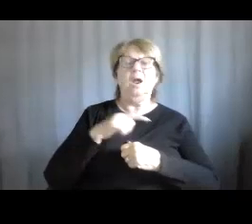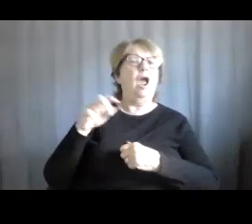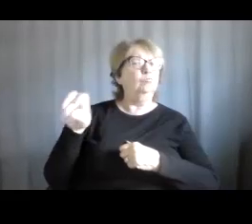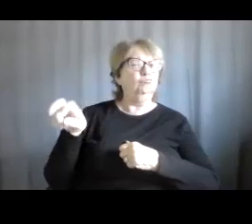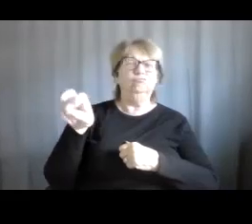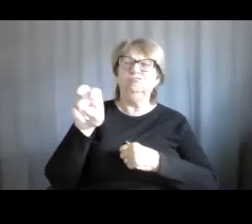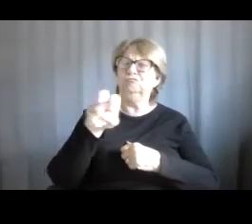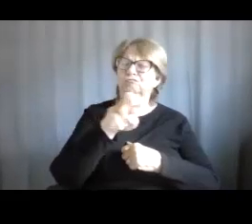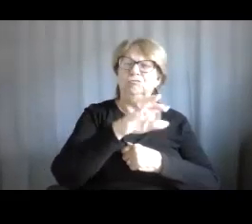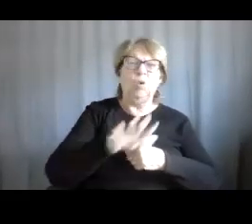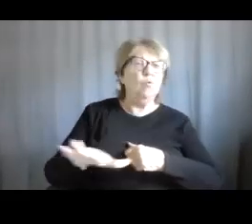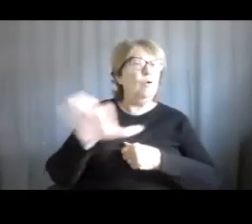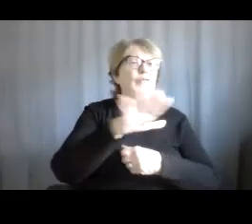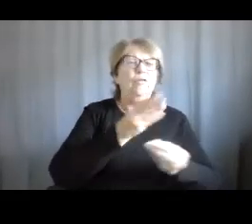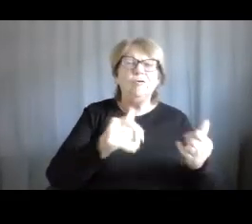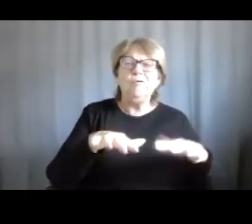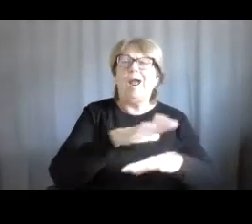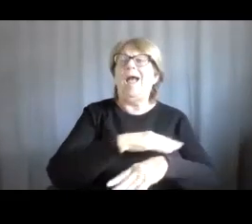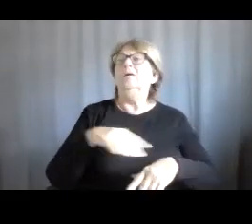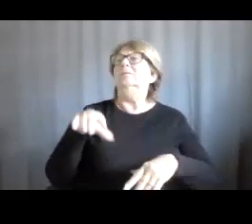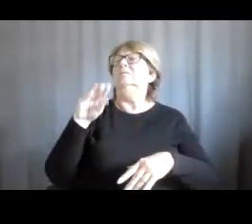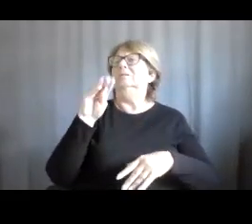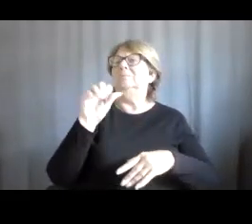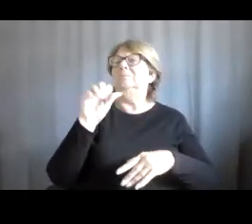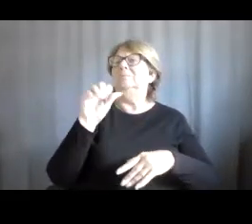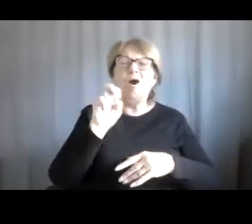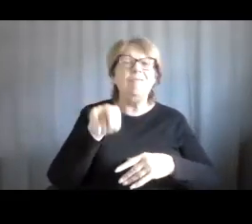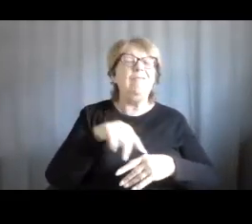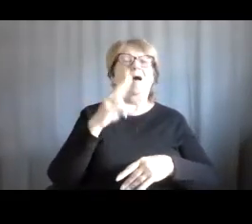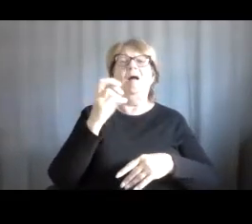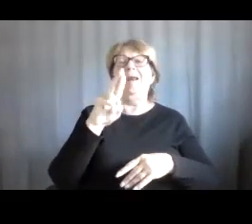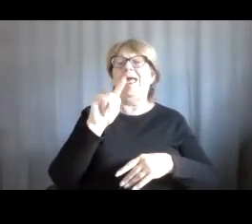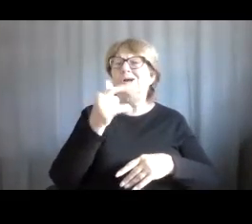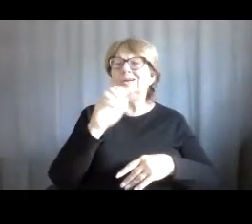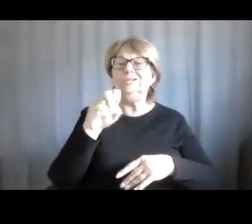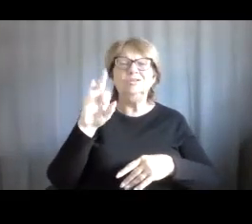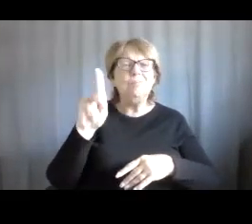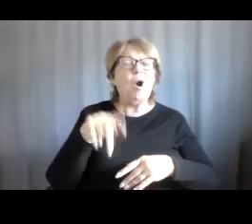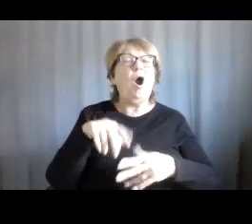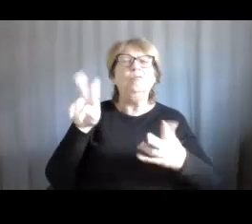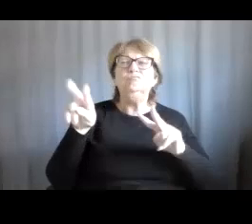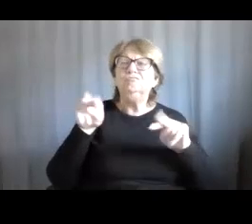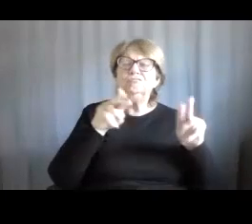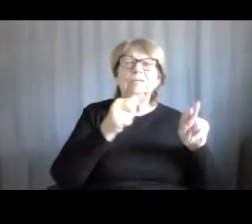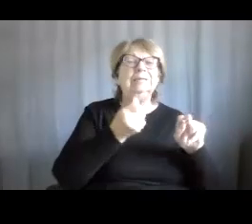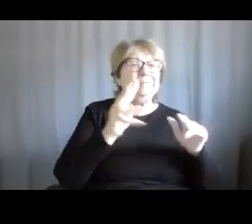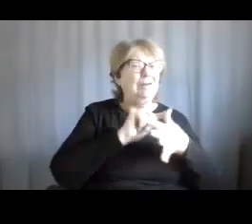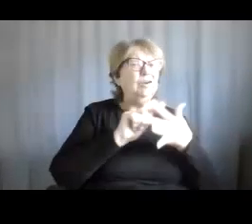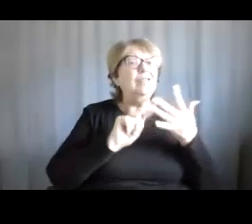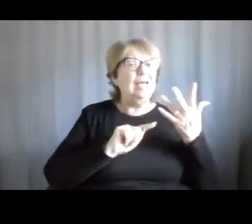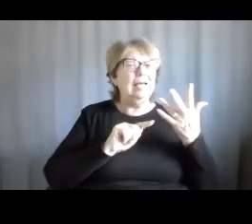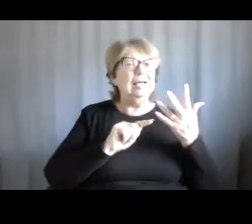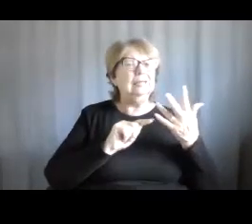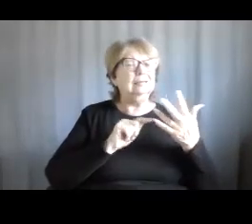and parks, including Marathon and Heritage Park, and reviewed several items with the ADA checklist.